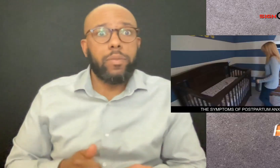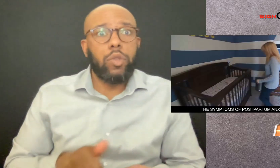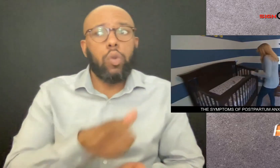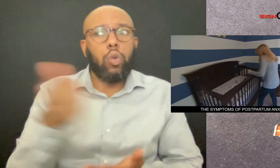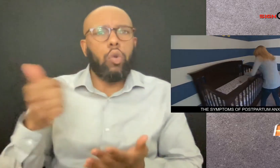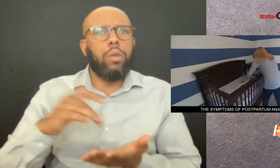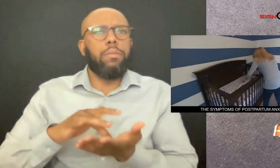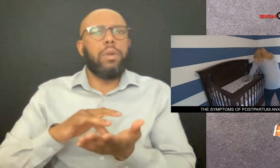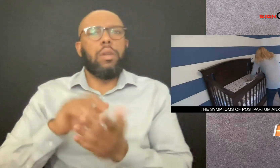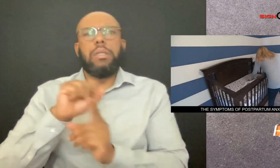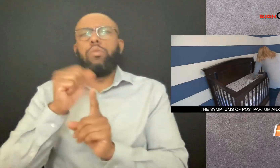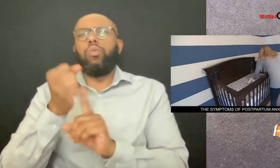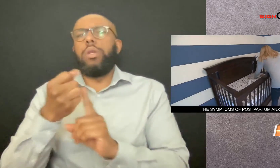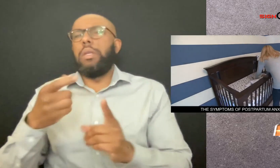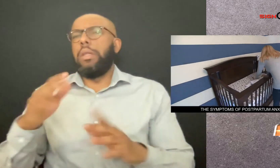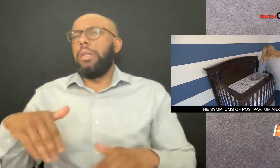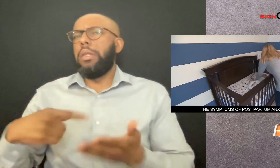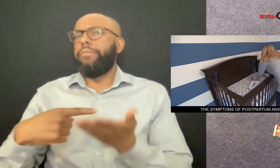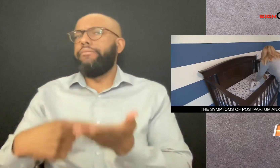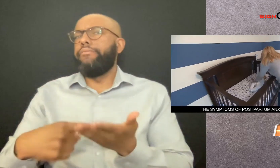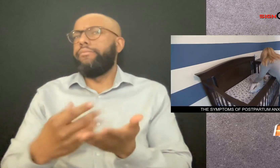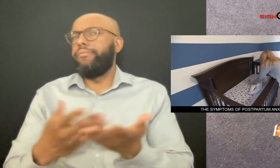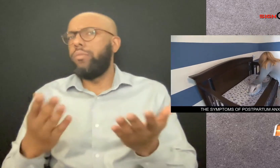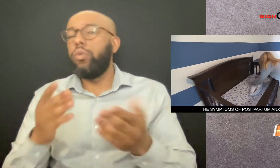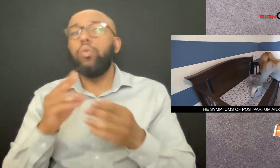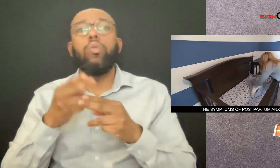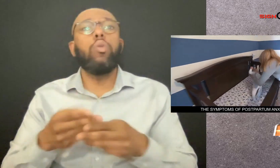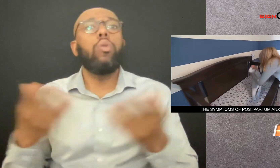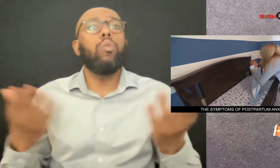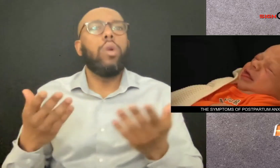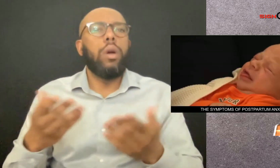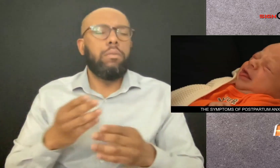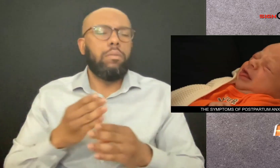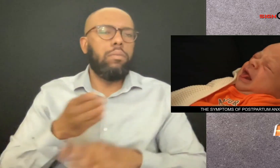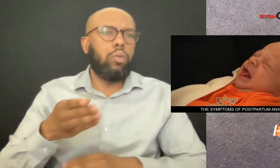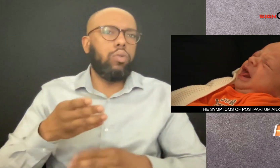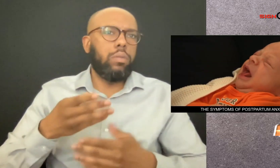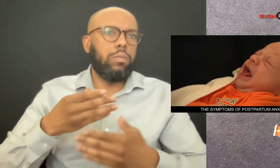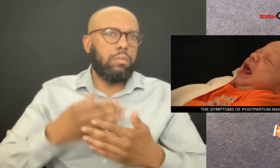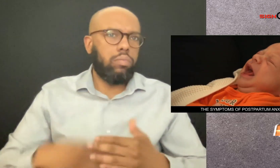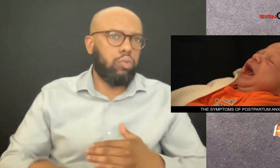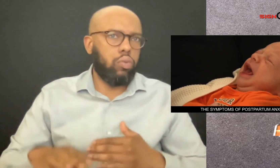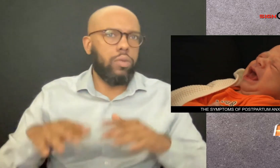But there is another medical condition that is not talked about as much.